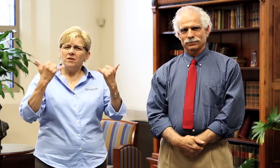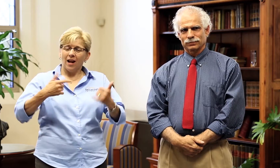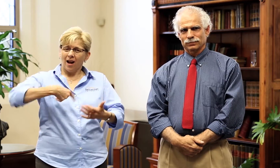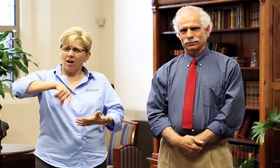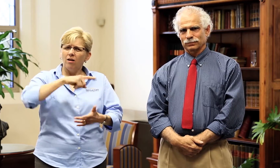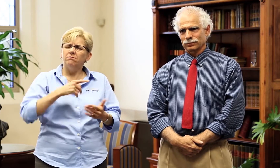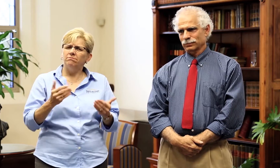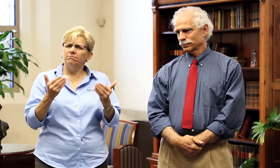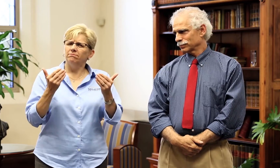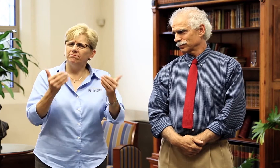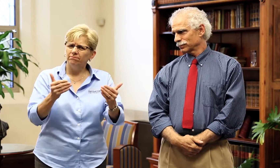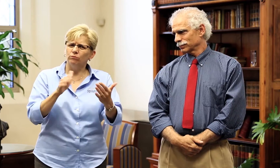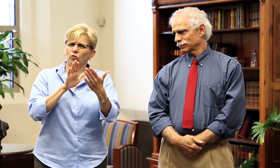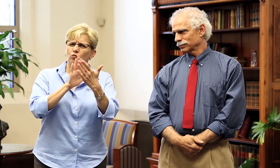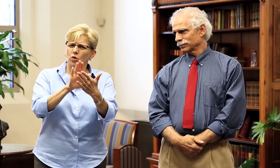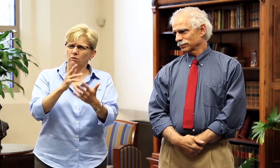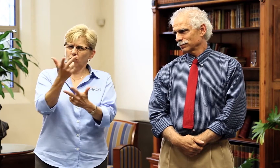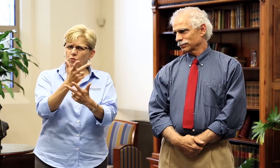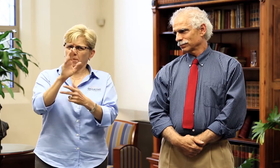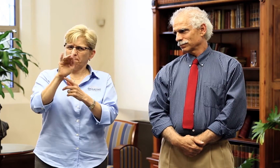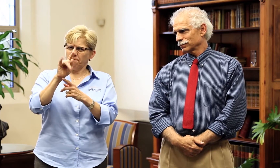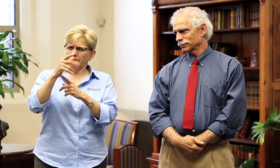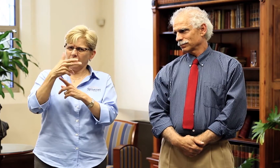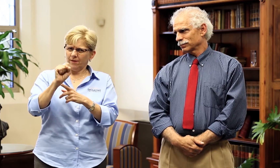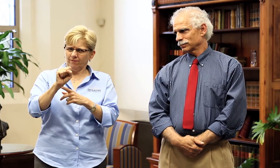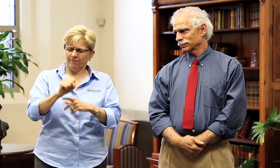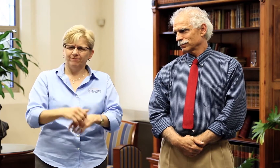Now, let’s go ahead and address the three myths.